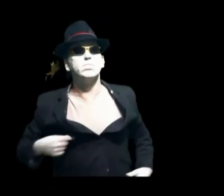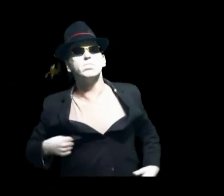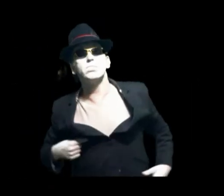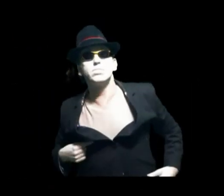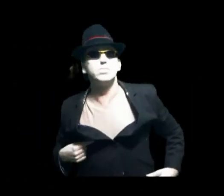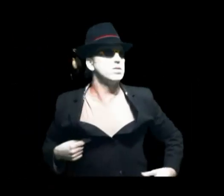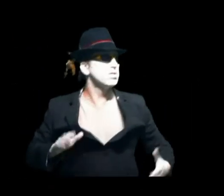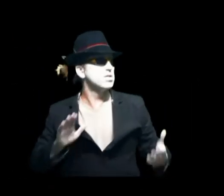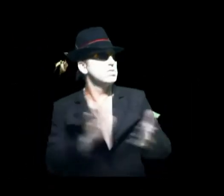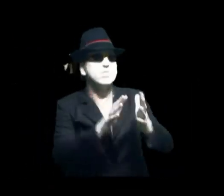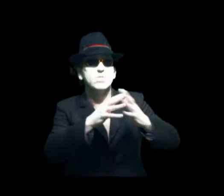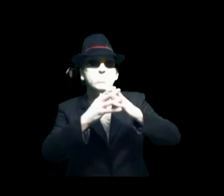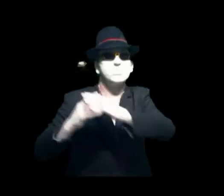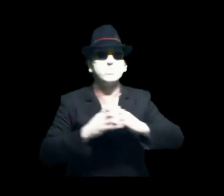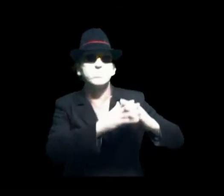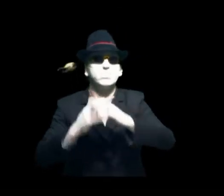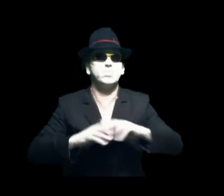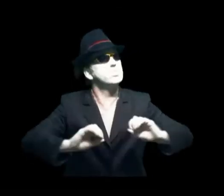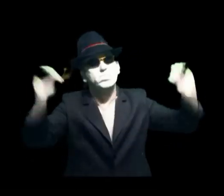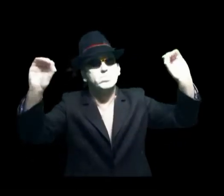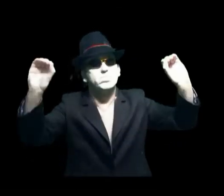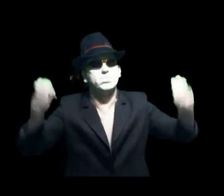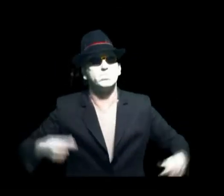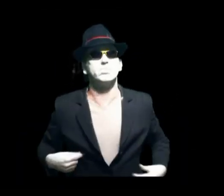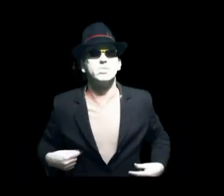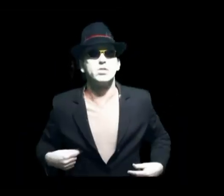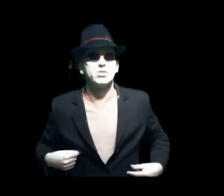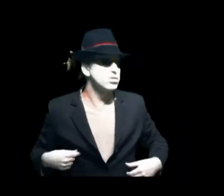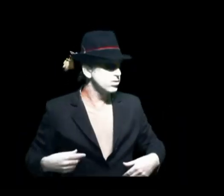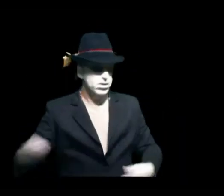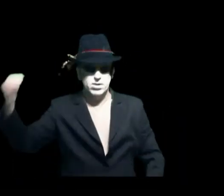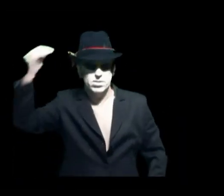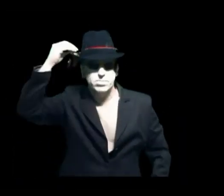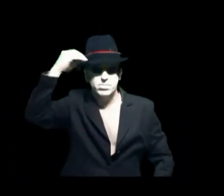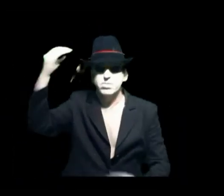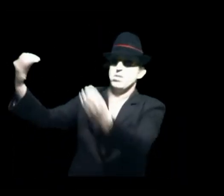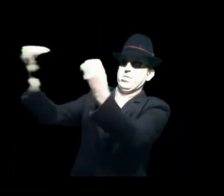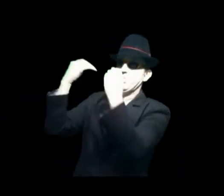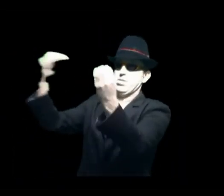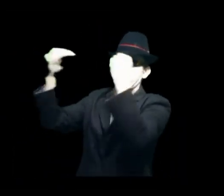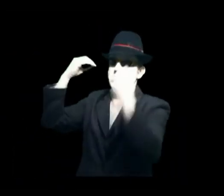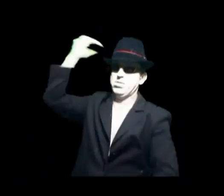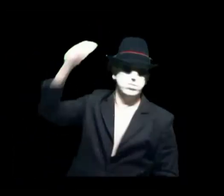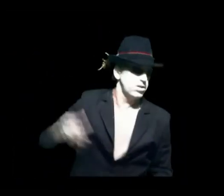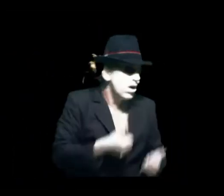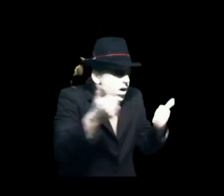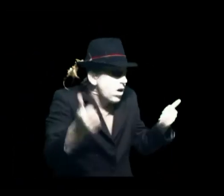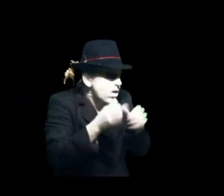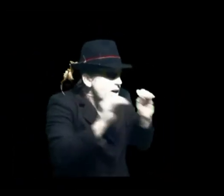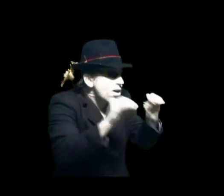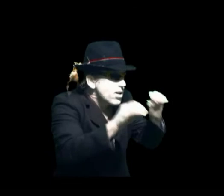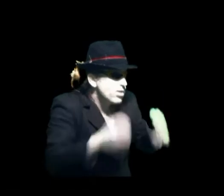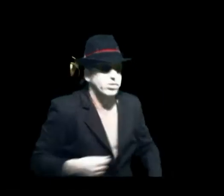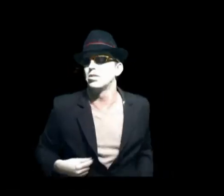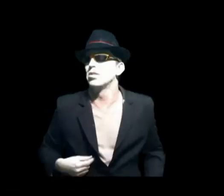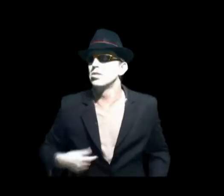This ain't no commie anti American shit this is some brainwashing me to believe these problems don't exist anymore shit